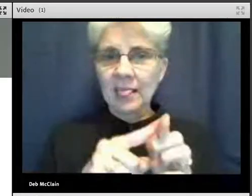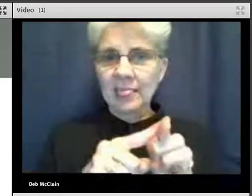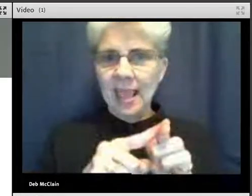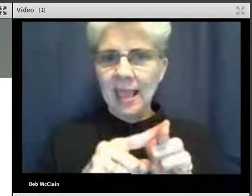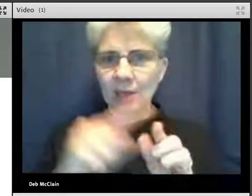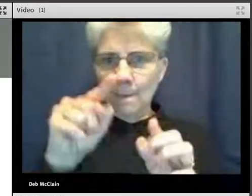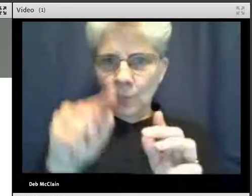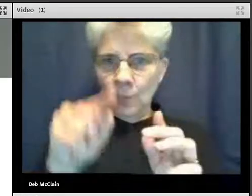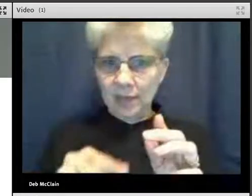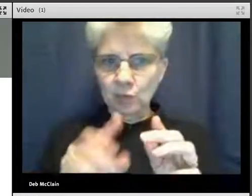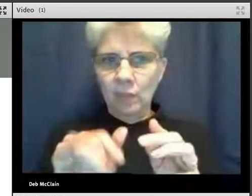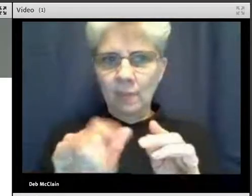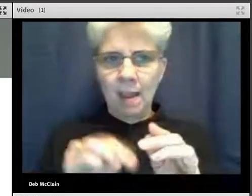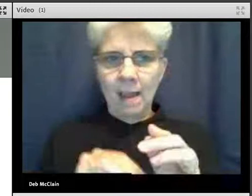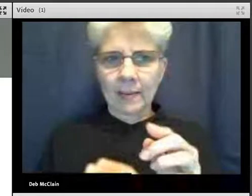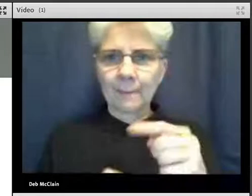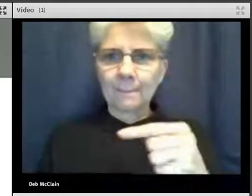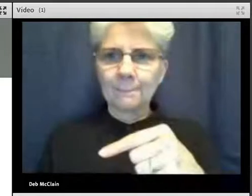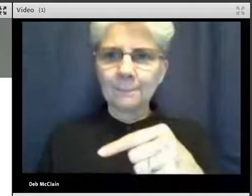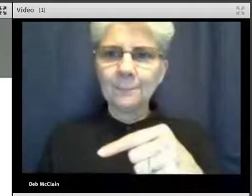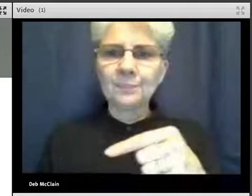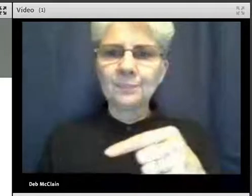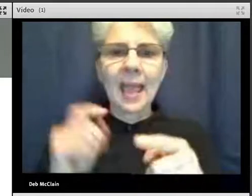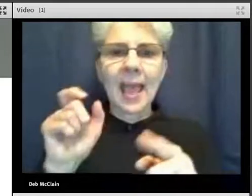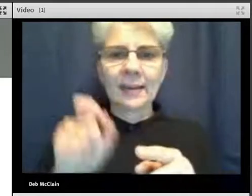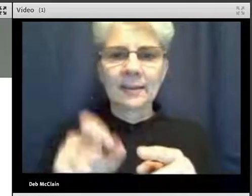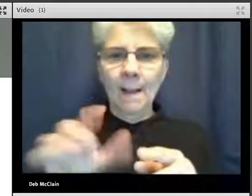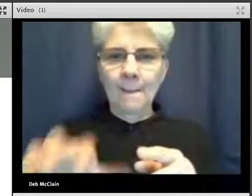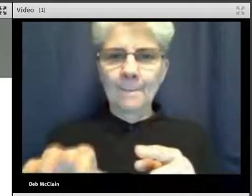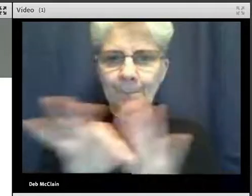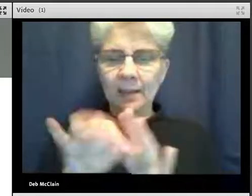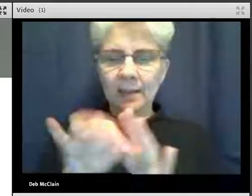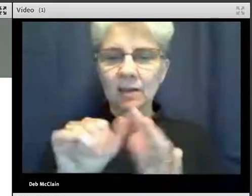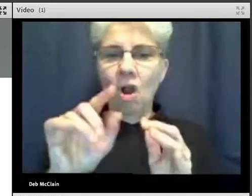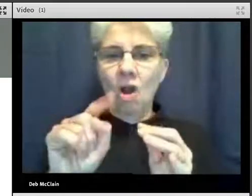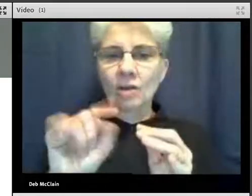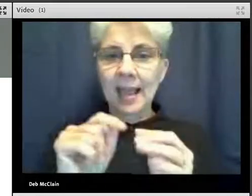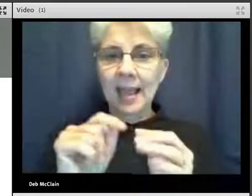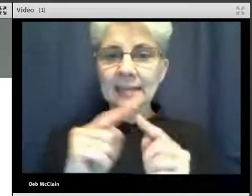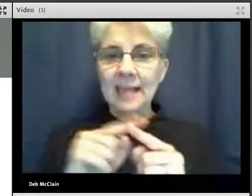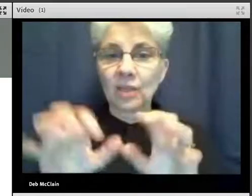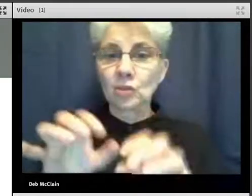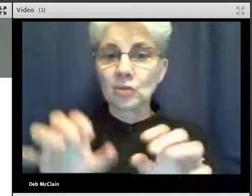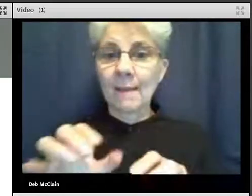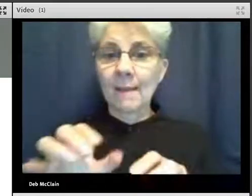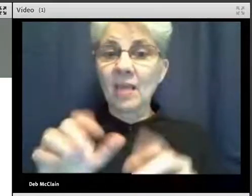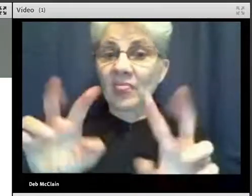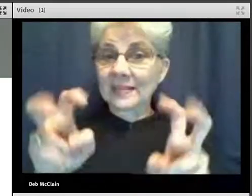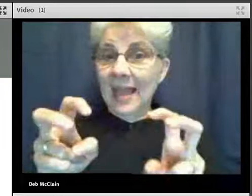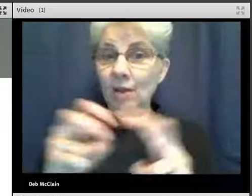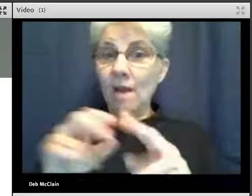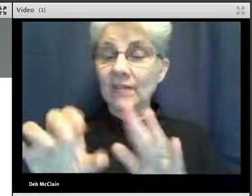and then you're going to go down to the bottom here and hit alt-text. And then you come in here and you put the title of the image